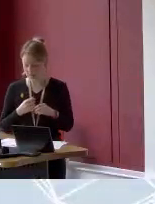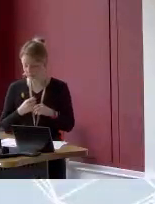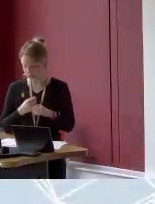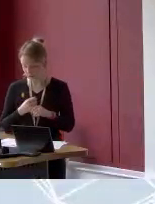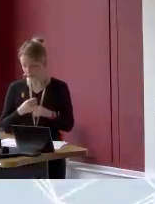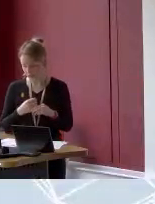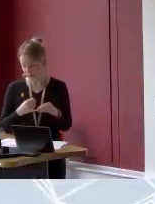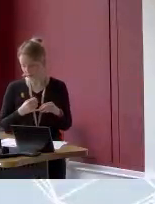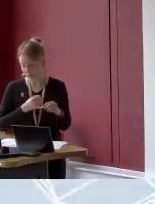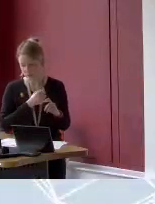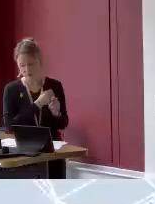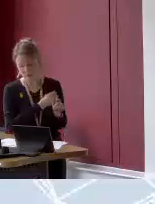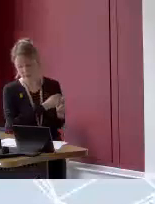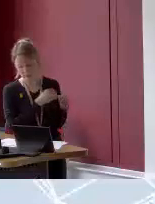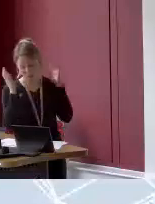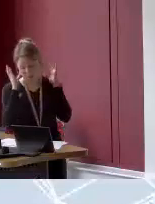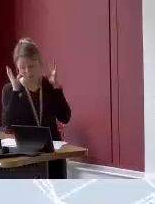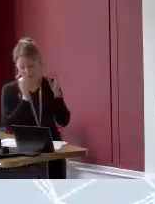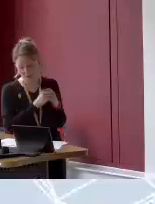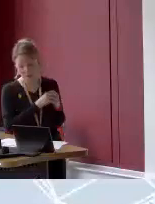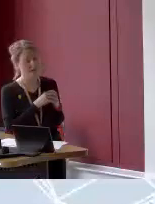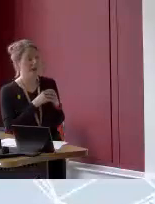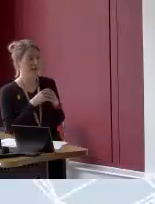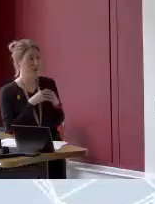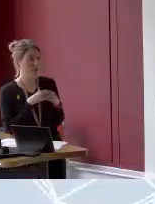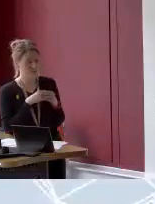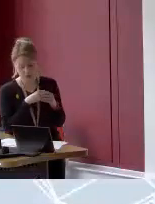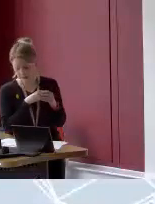Nic and one was on the links between heading the ball and football and the development of brain